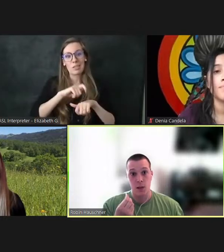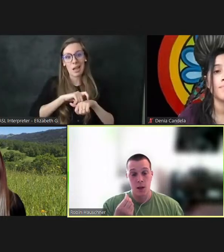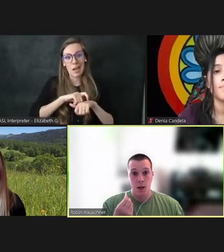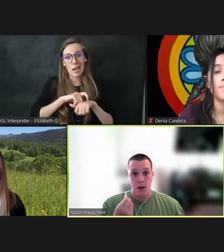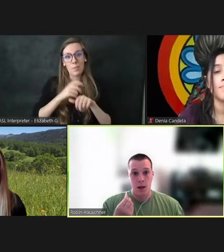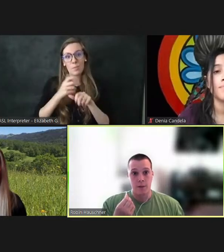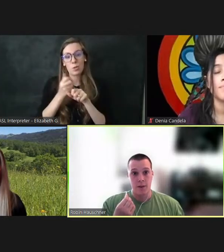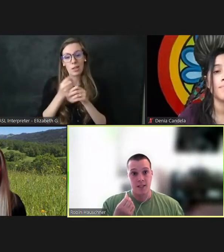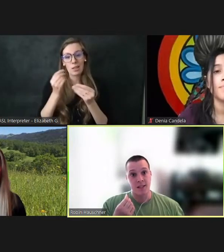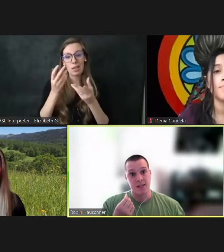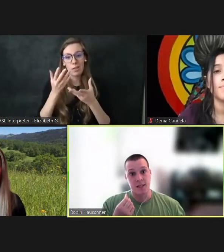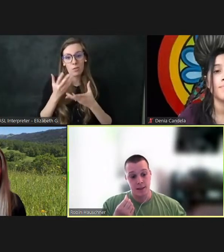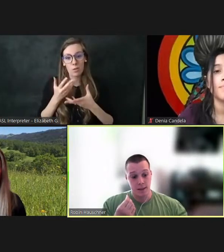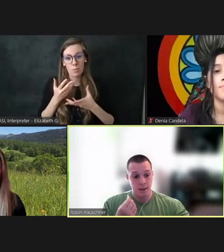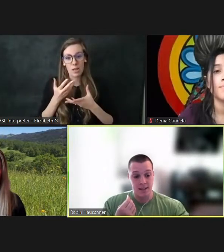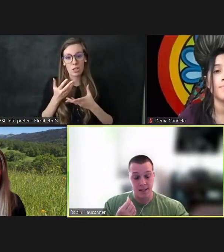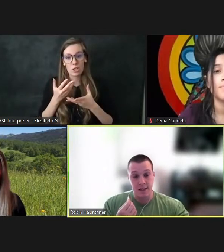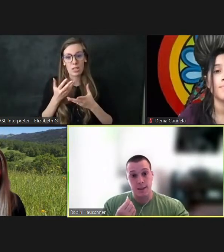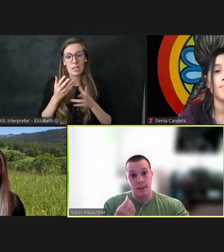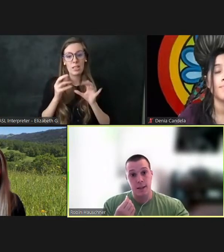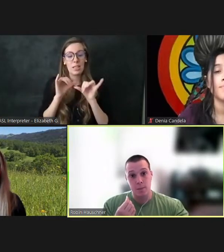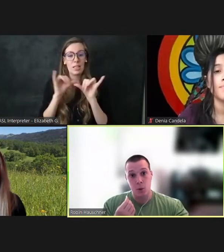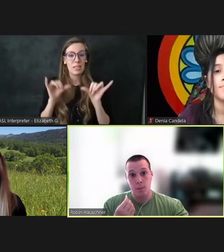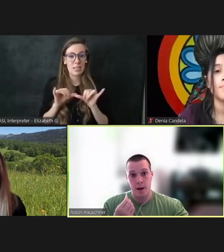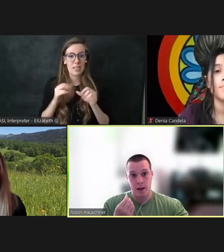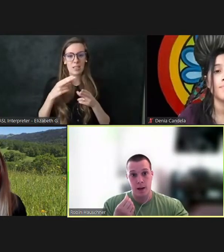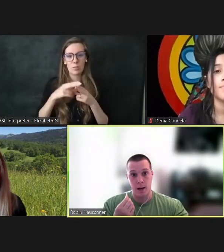the system that we use already is to report the cases.